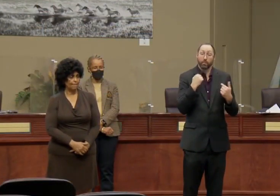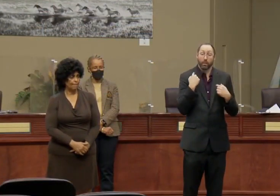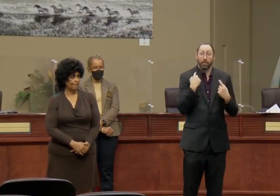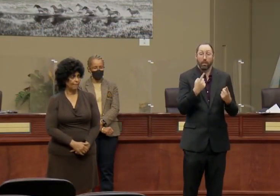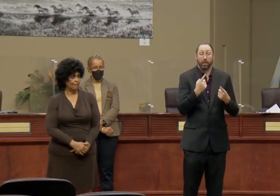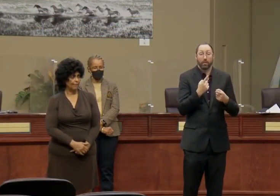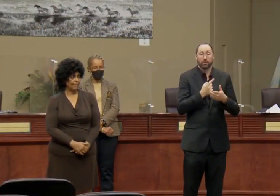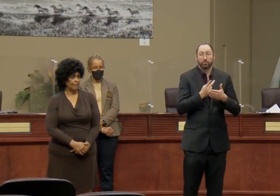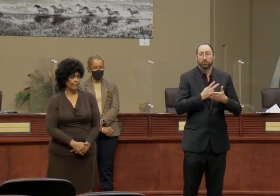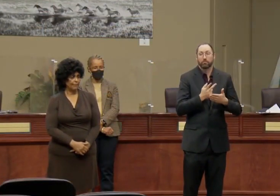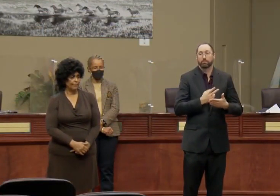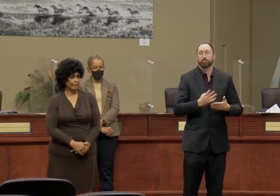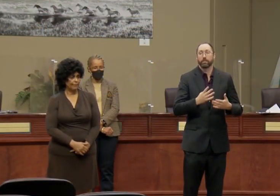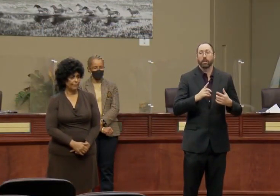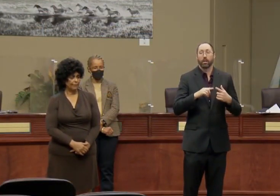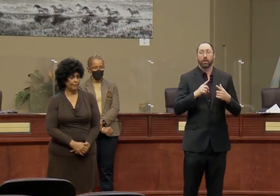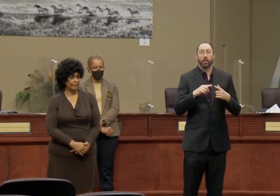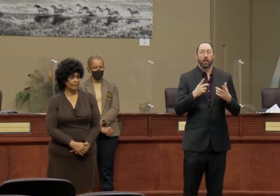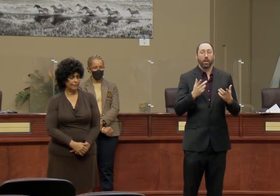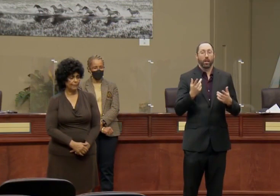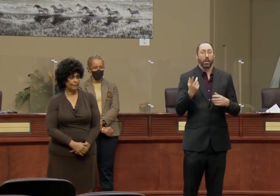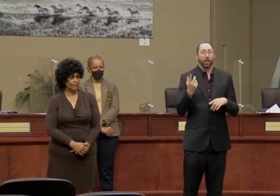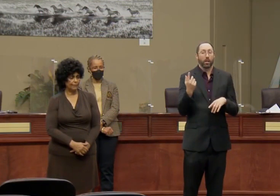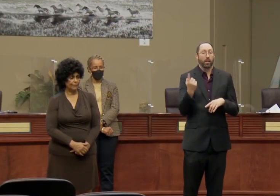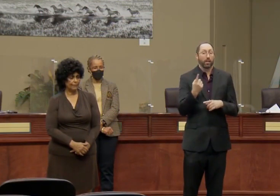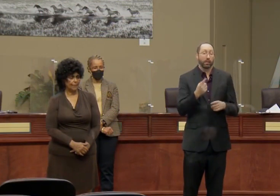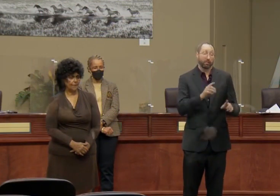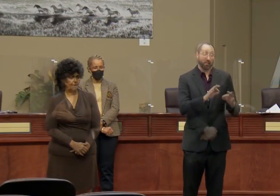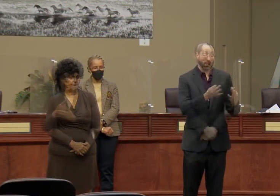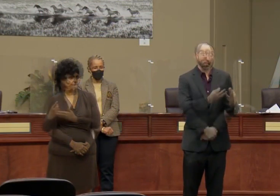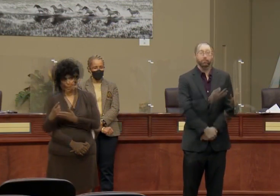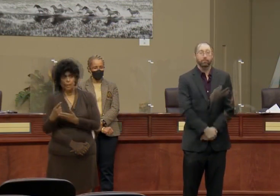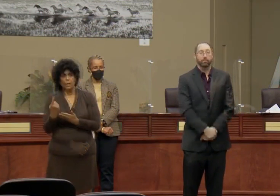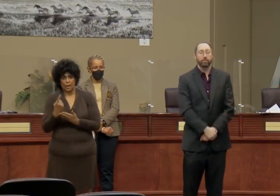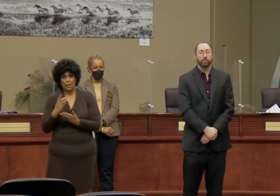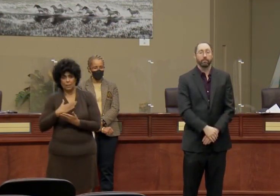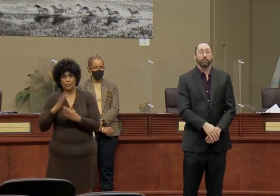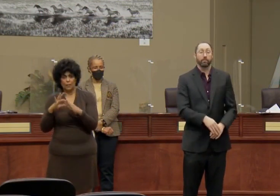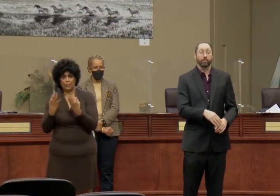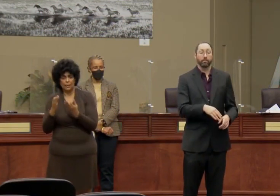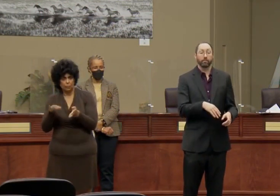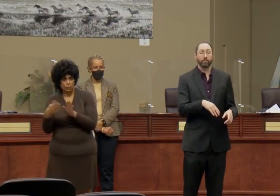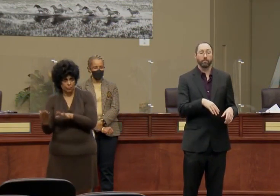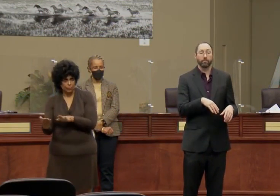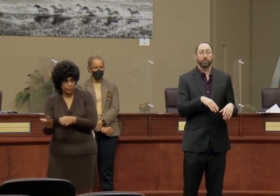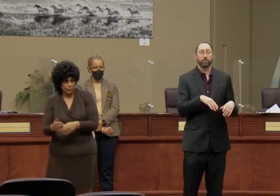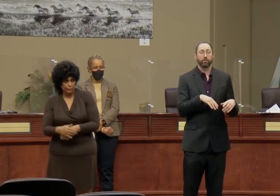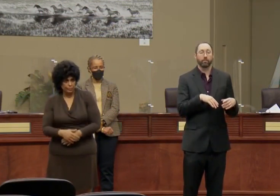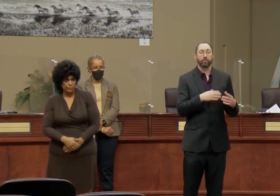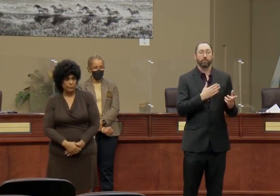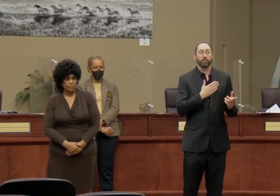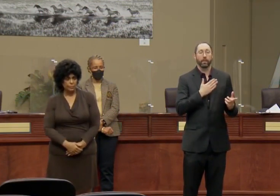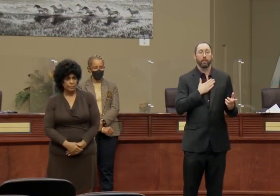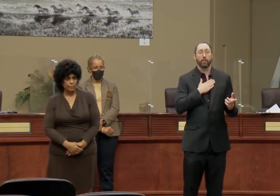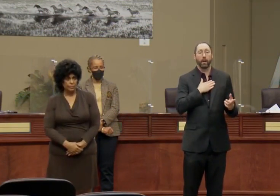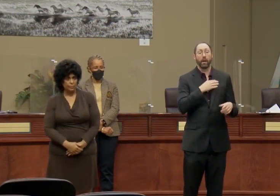PEOPLE WE ALL KN.OW >> I'VE HAD TO LIVE THROUGH, WITHIN THE LAST FEW WEEKS, THE DEHPT OF A FAMYIL MEMBER, THE